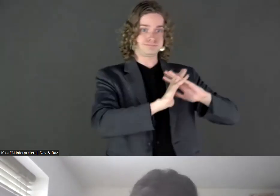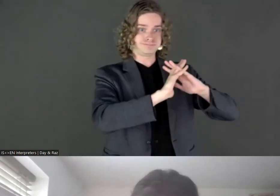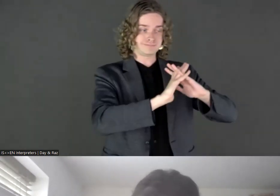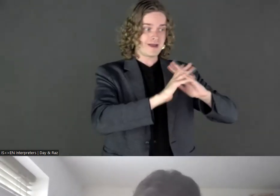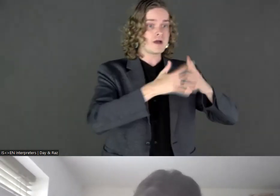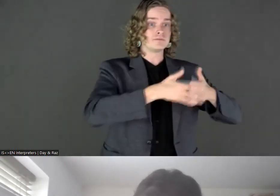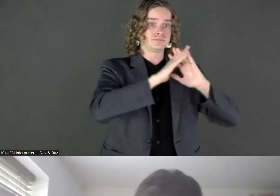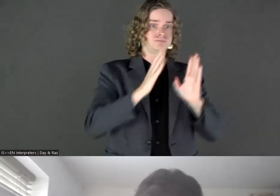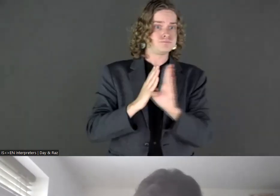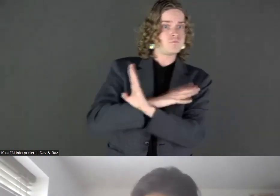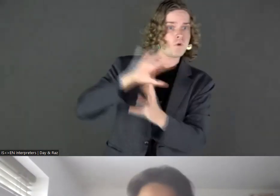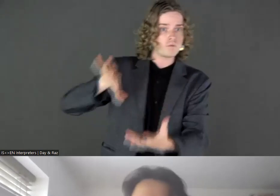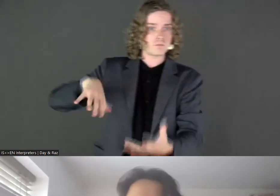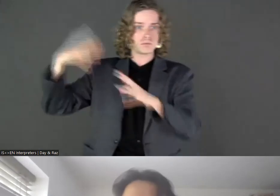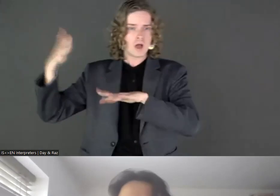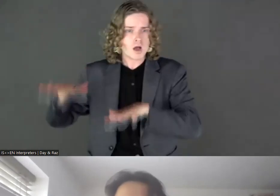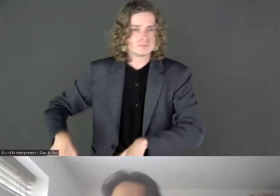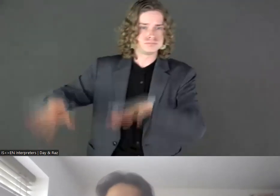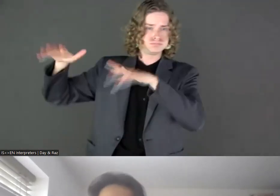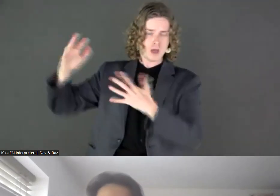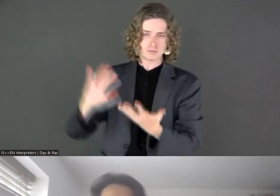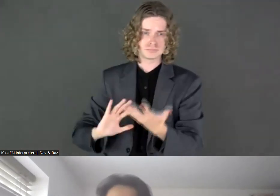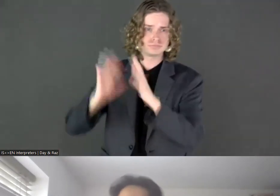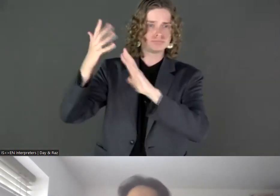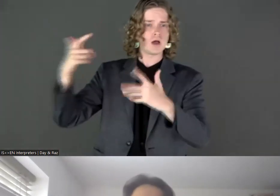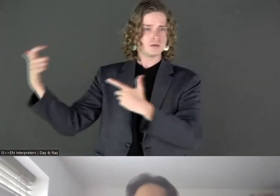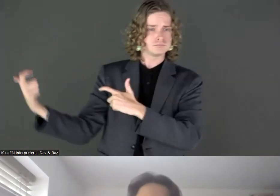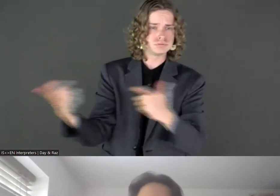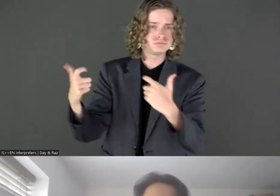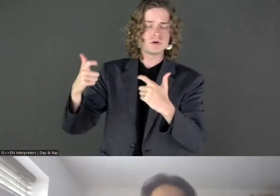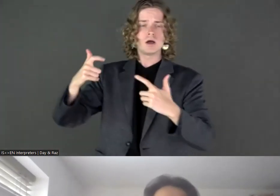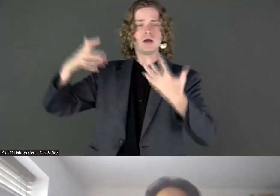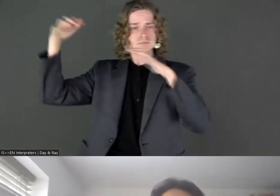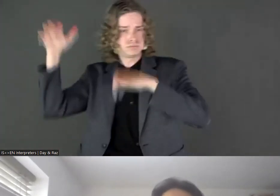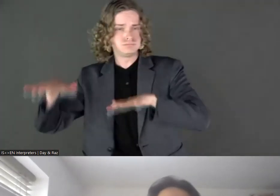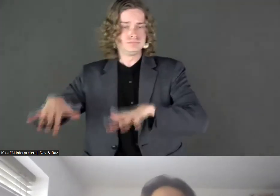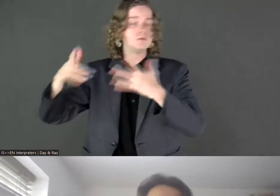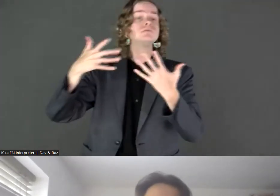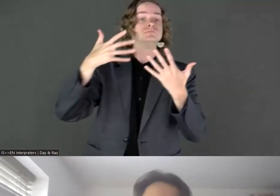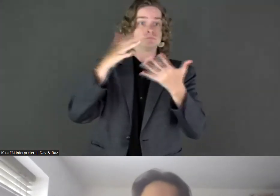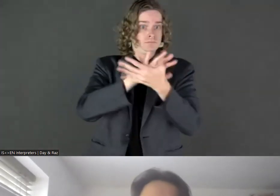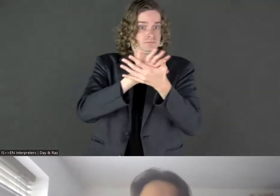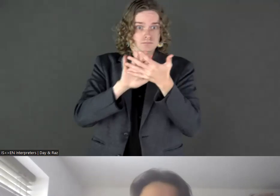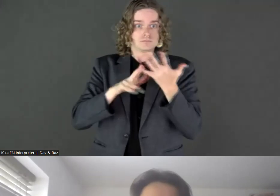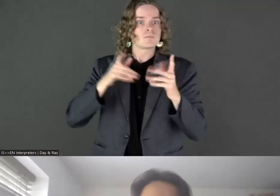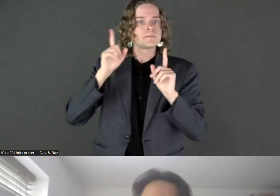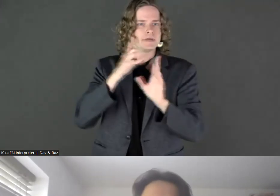regards to the international organizations. So, we find that there is oftentimes a gap